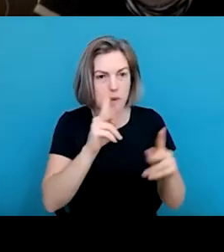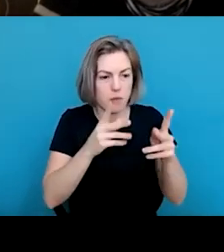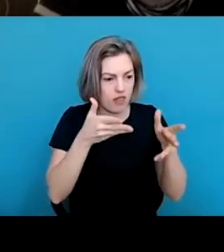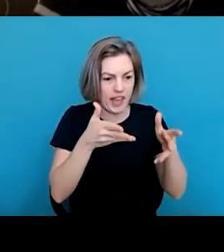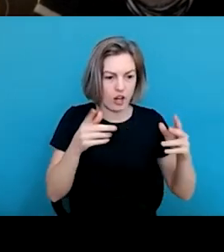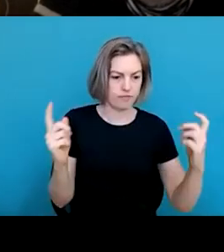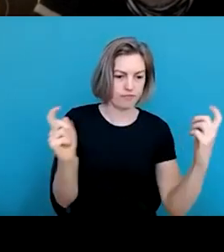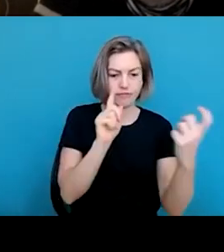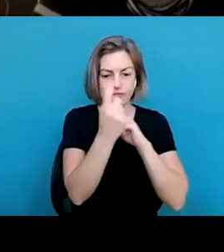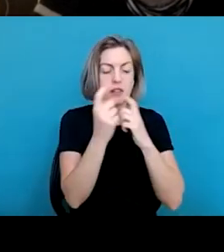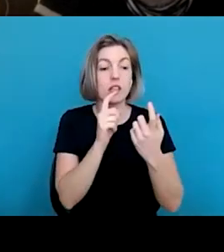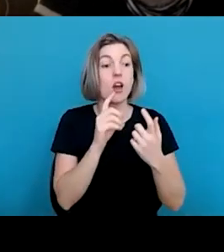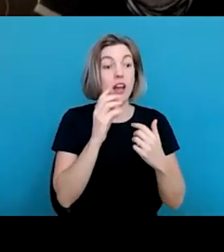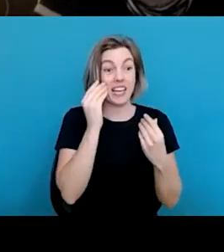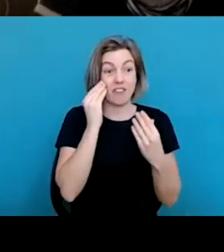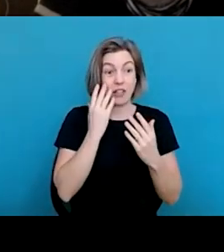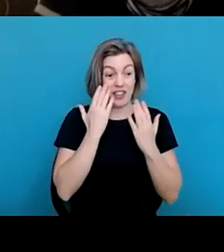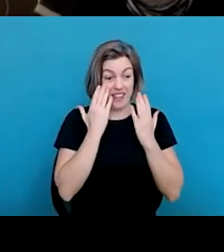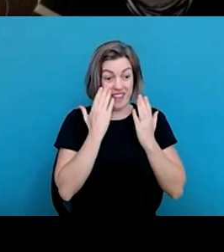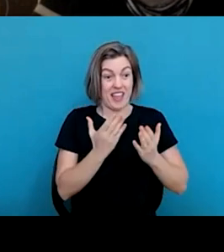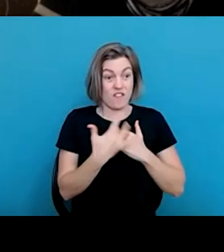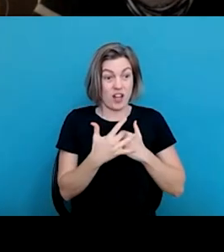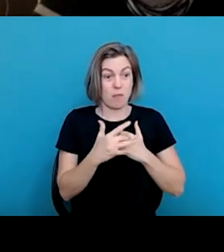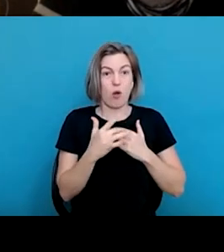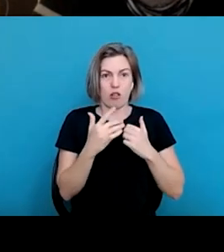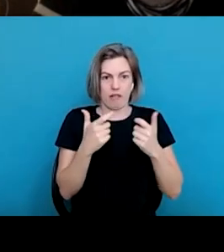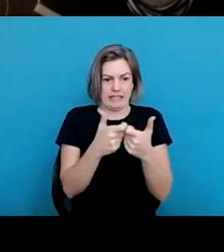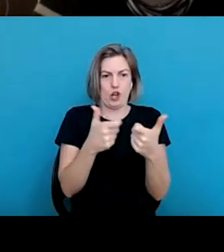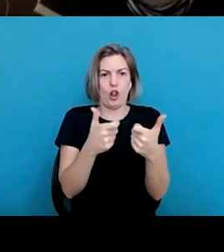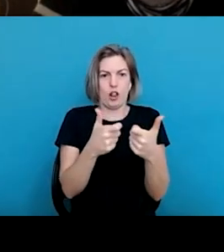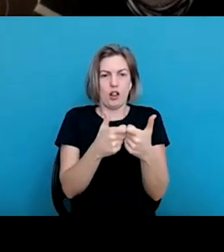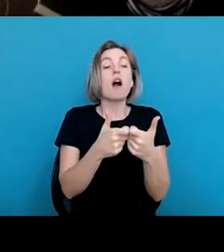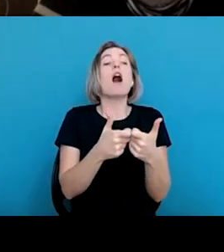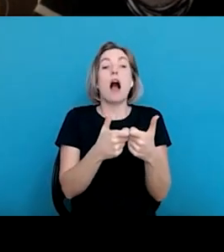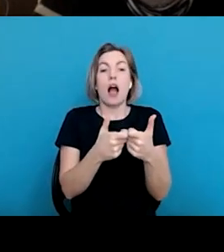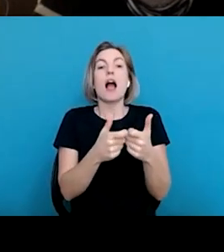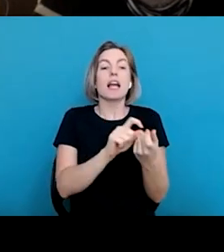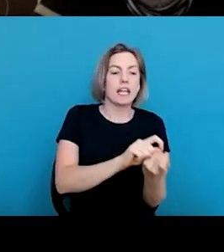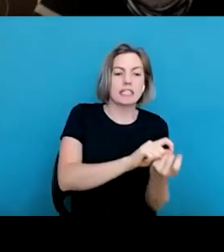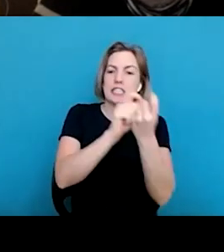that information available in a digital format, you can then convert it to other formats that make it accessible for people.